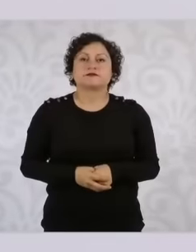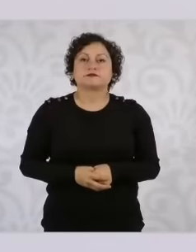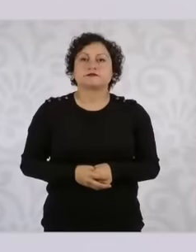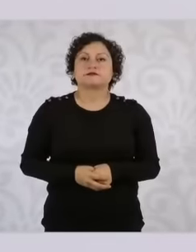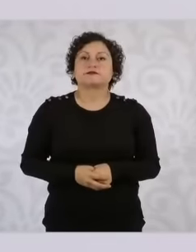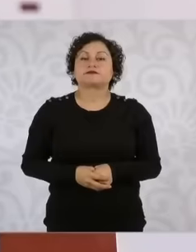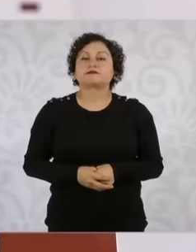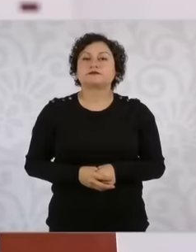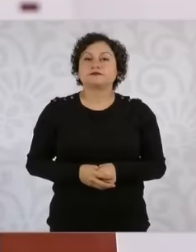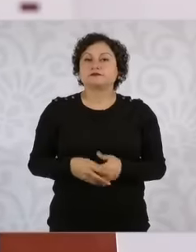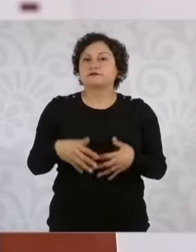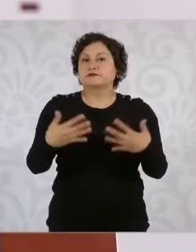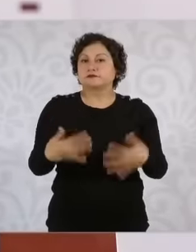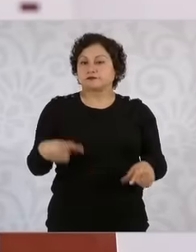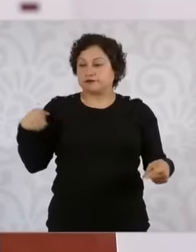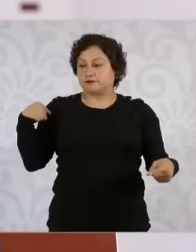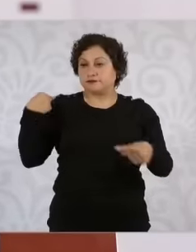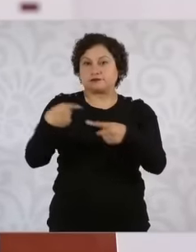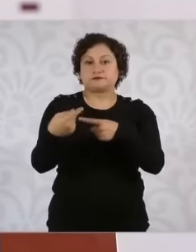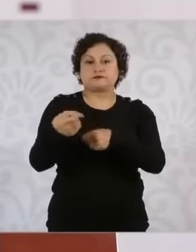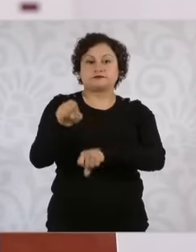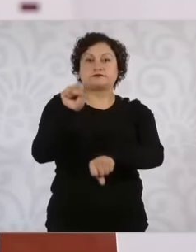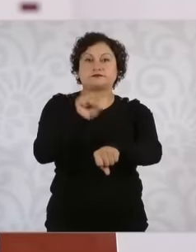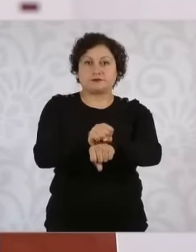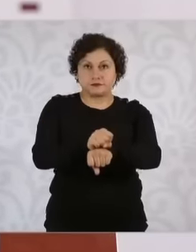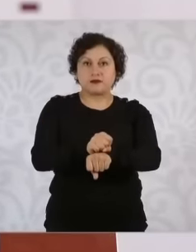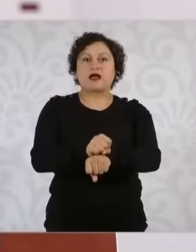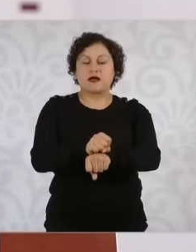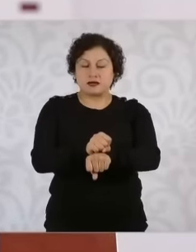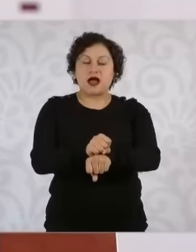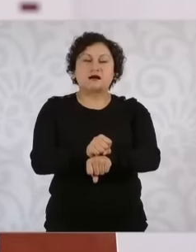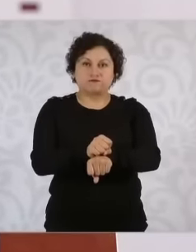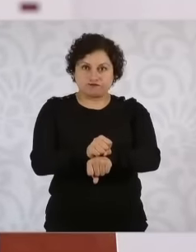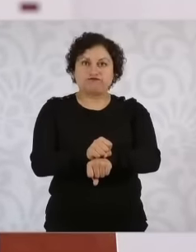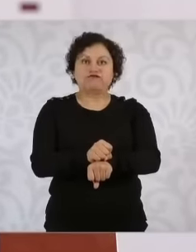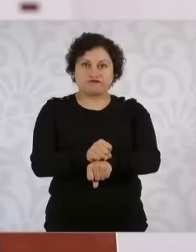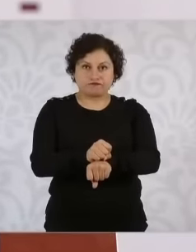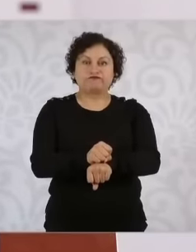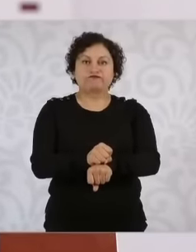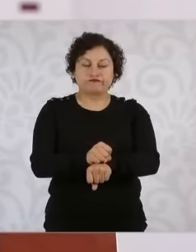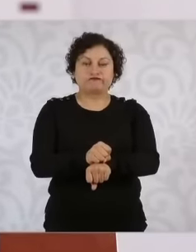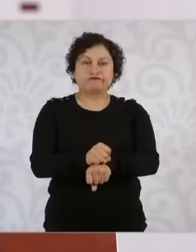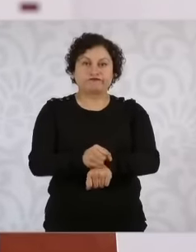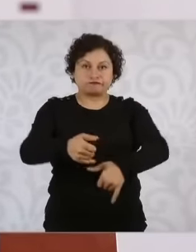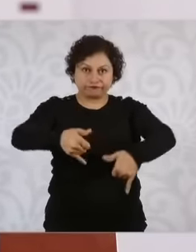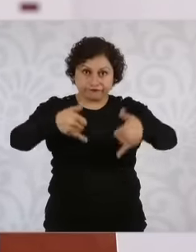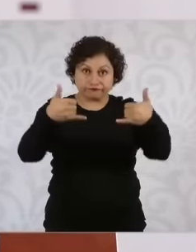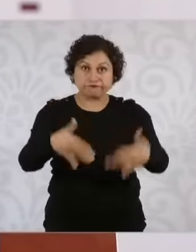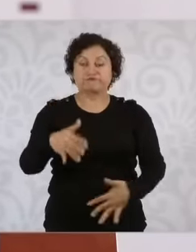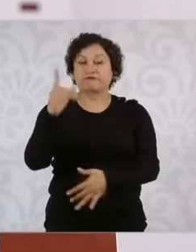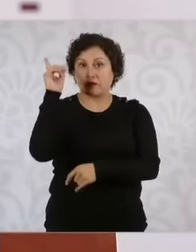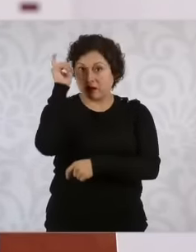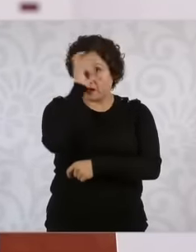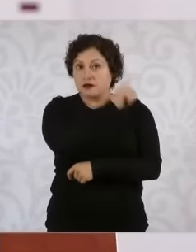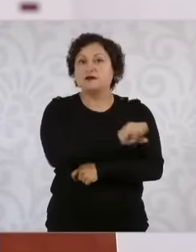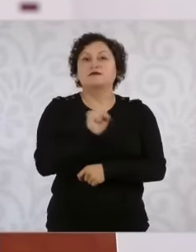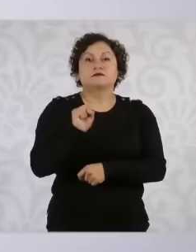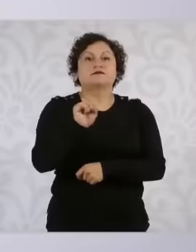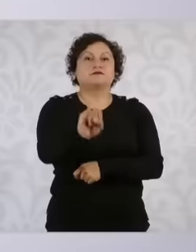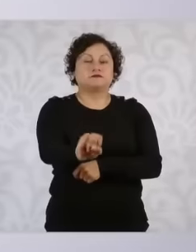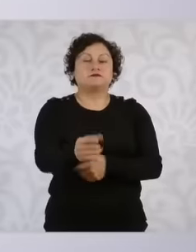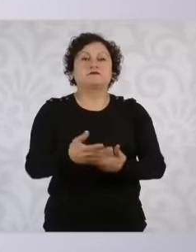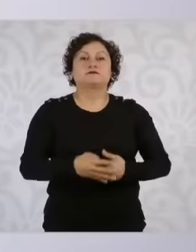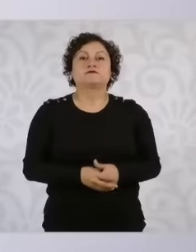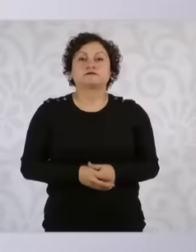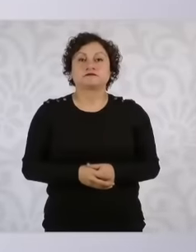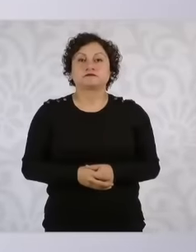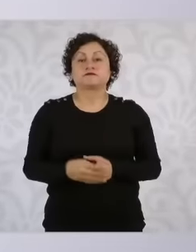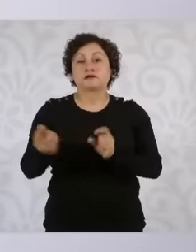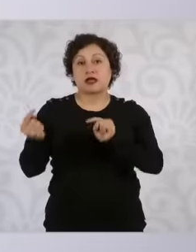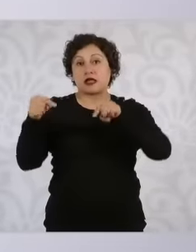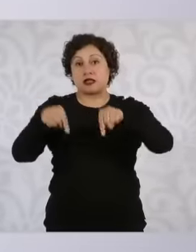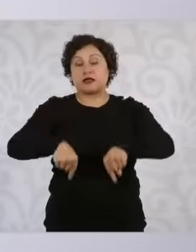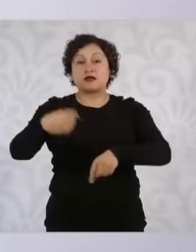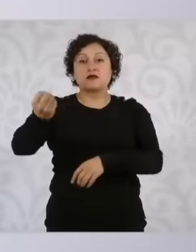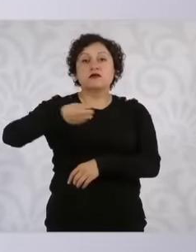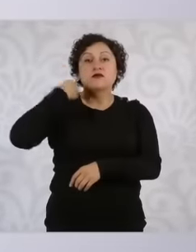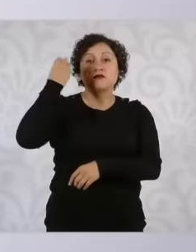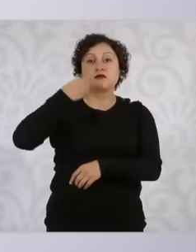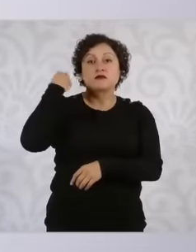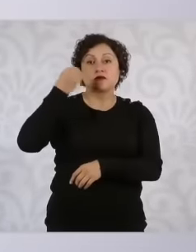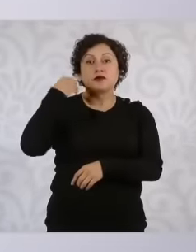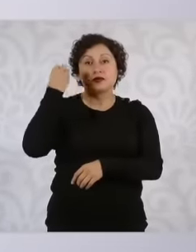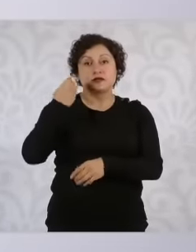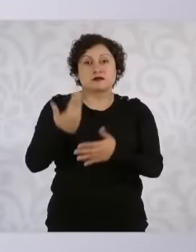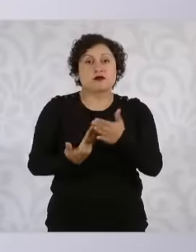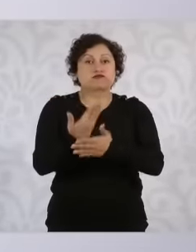, from what we presented in the morning conferences in the town